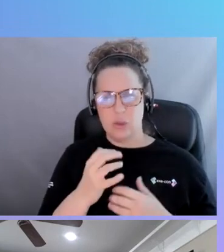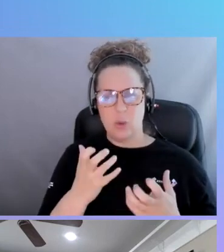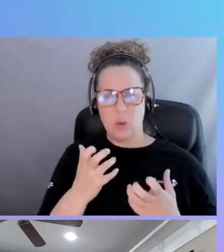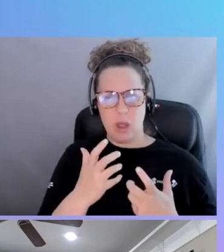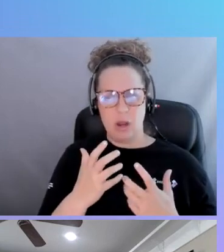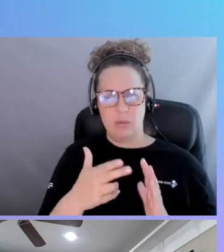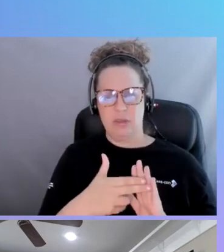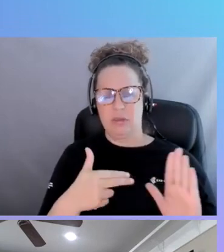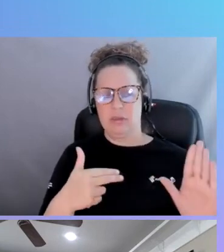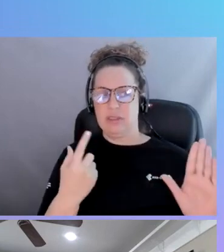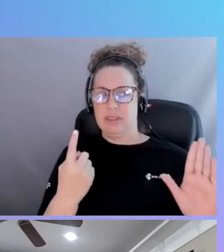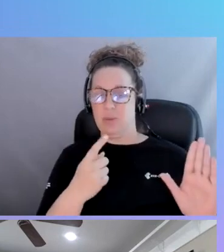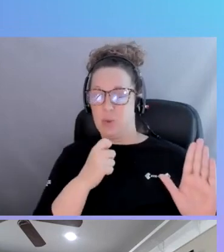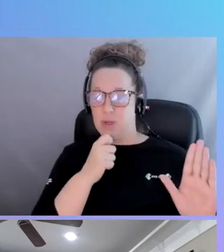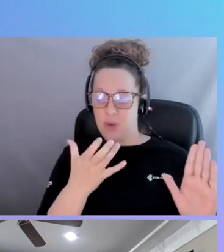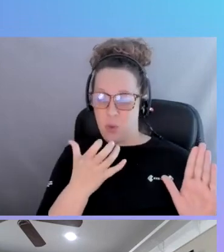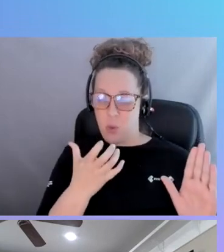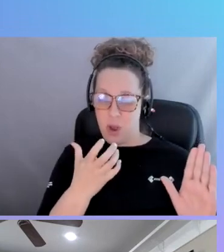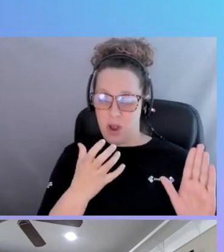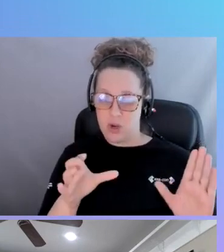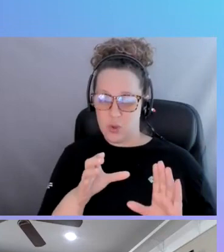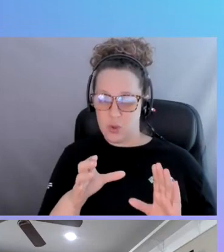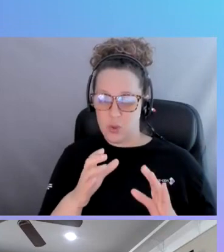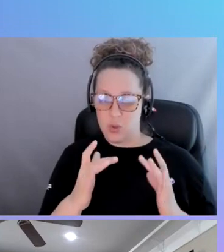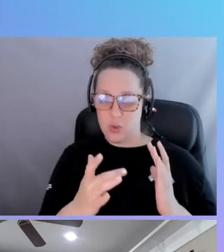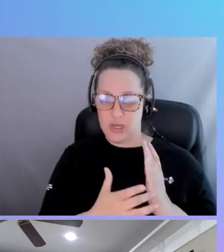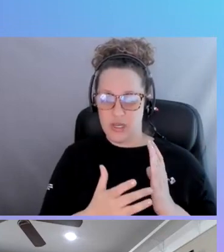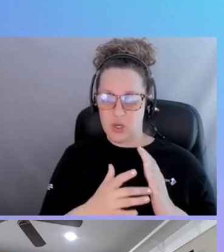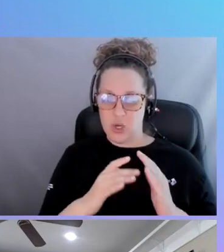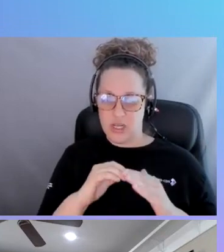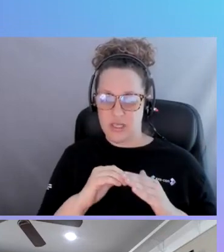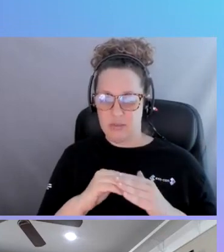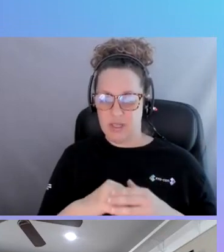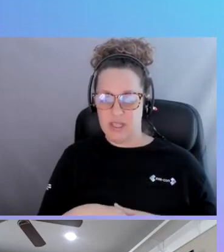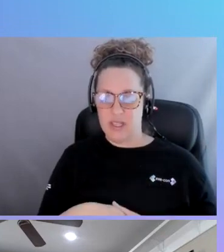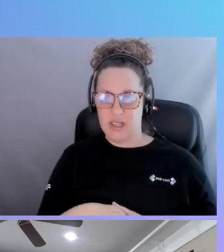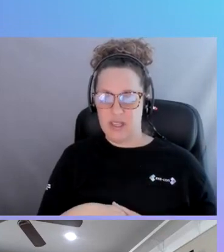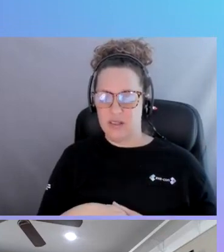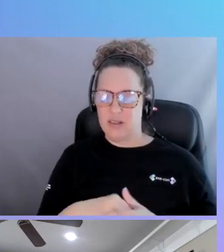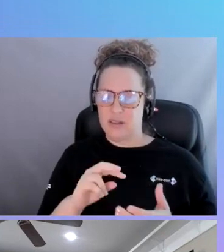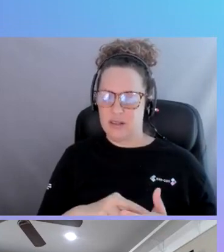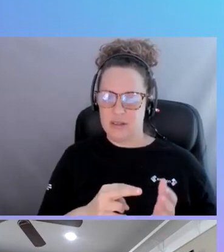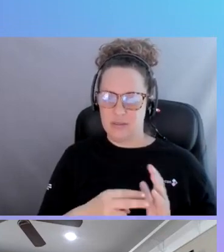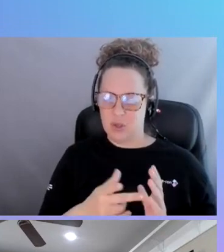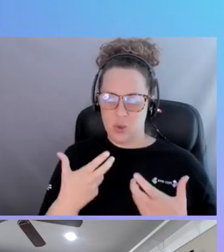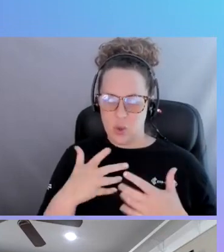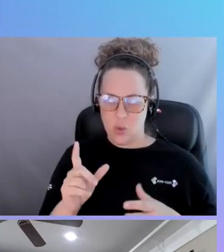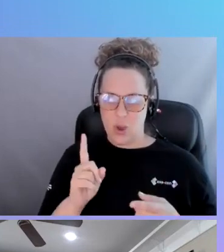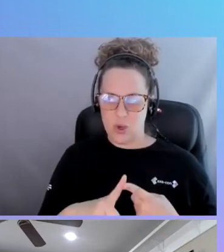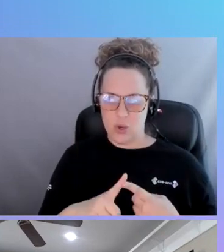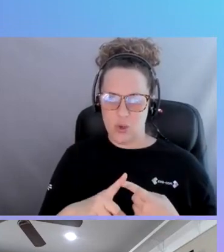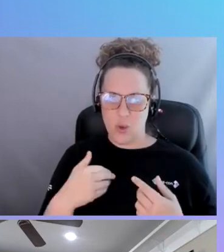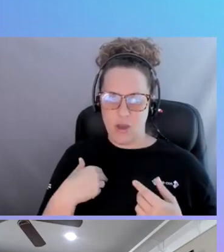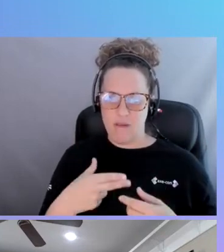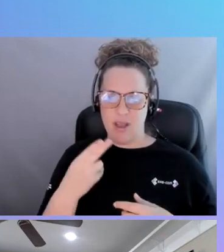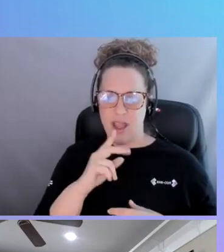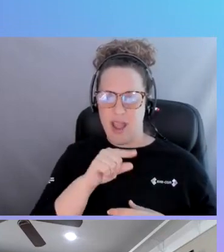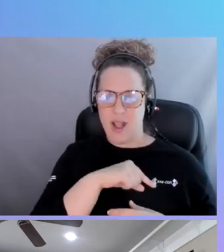be known as someone who doesn't want to do digital accessibility . In other words, you don't want to produce high quality content